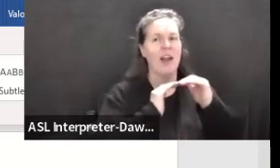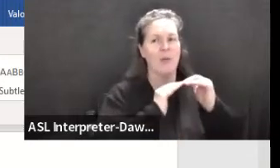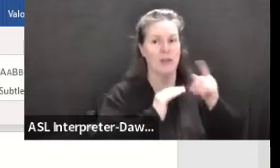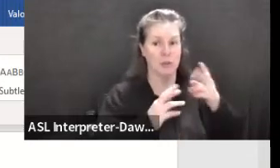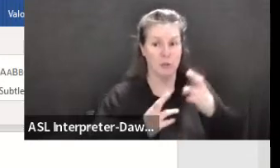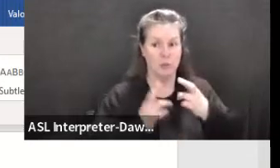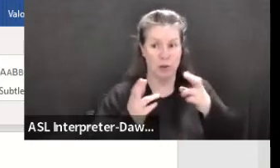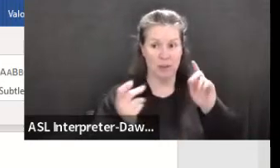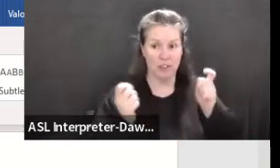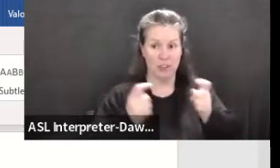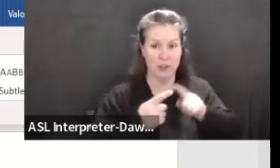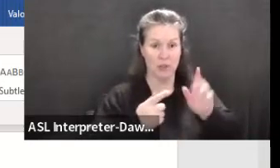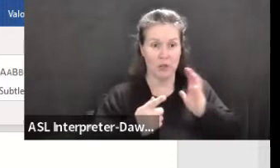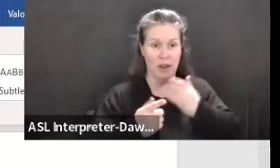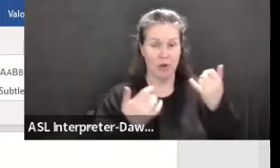to our current definition of health equity?